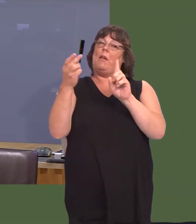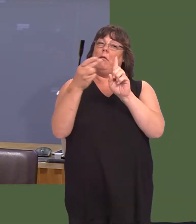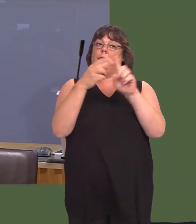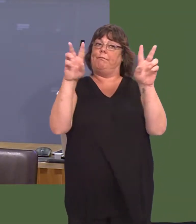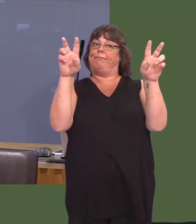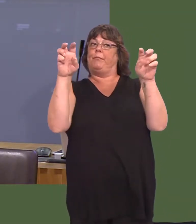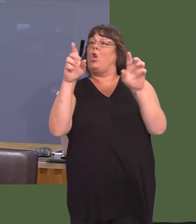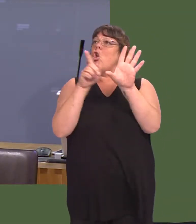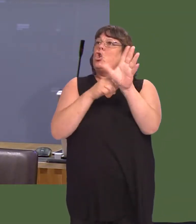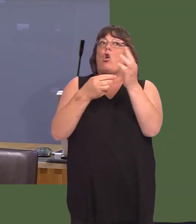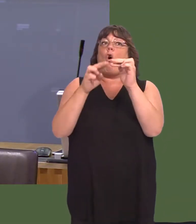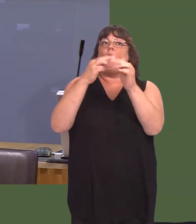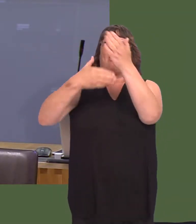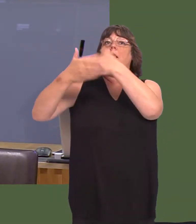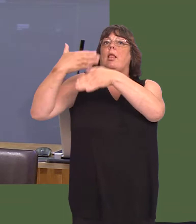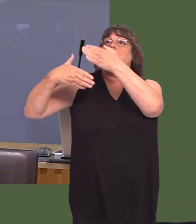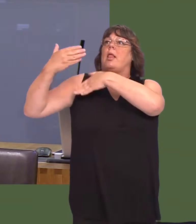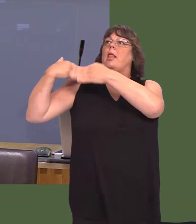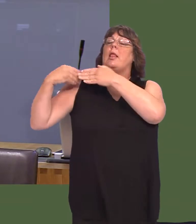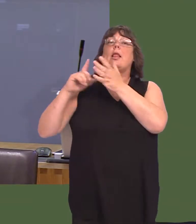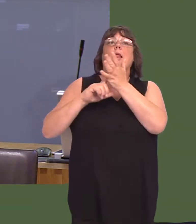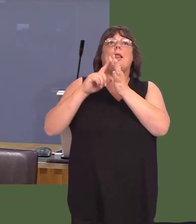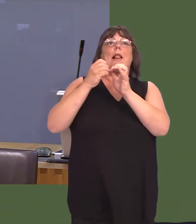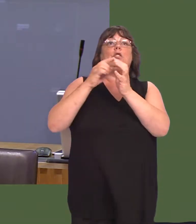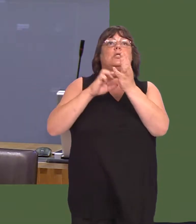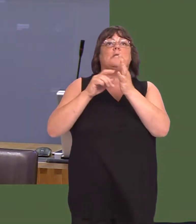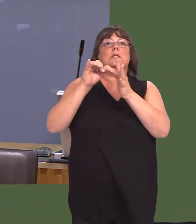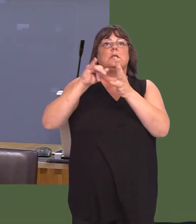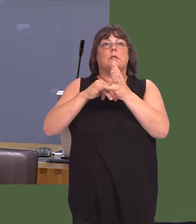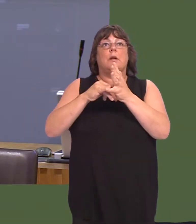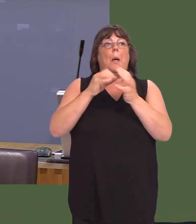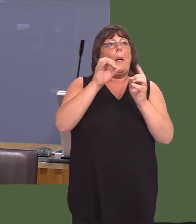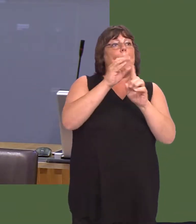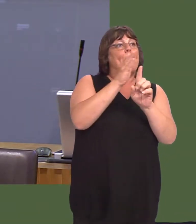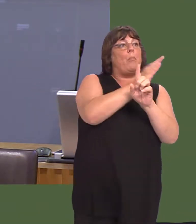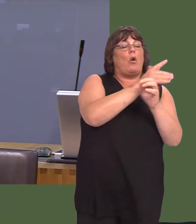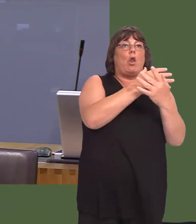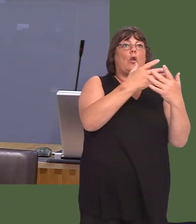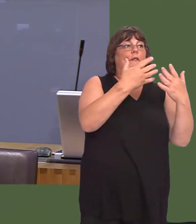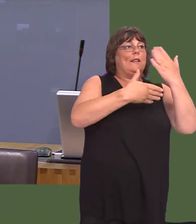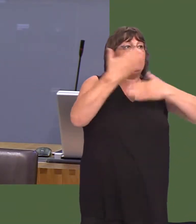Pembrokeshire has its fair share of cultural history, which includes assets such as St